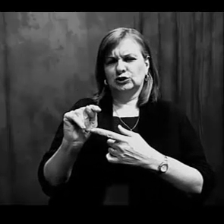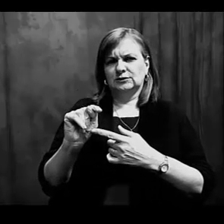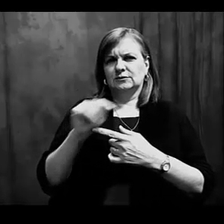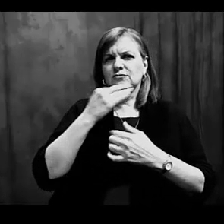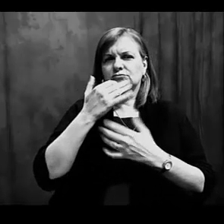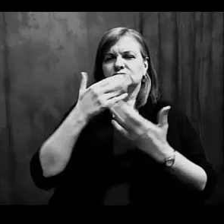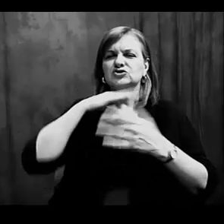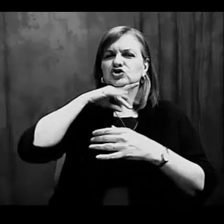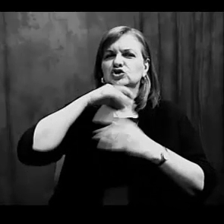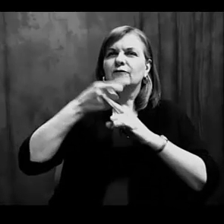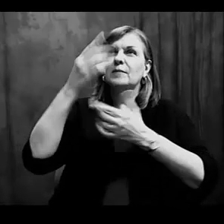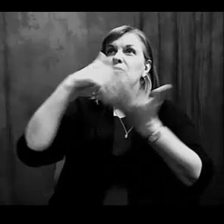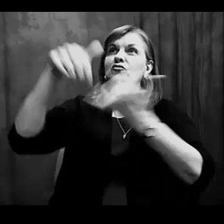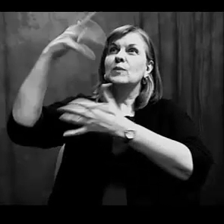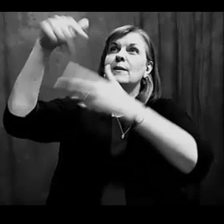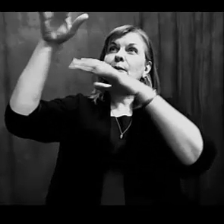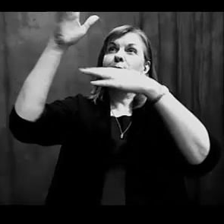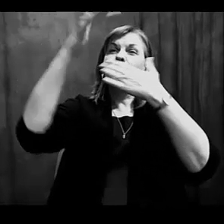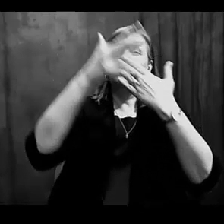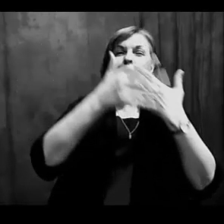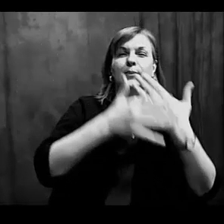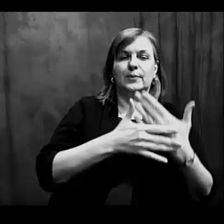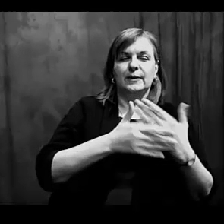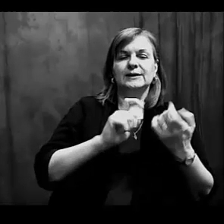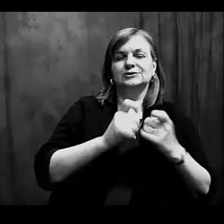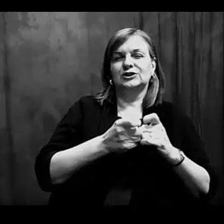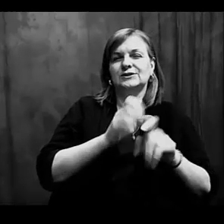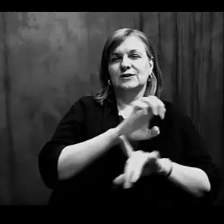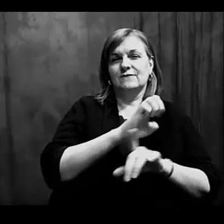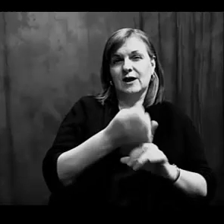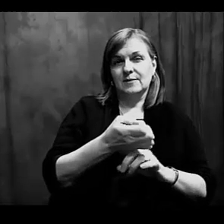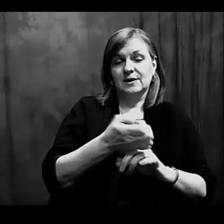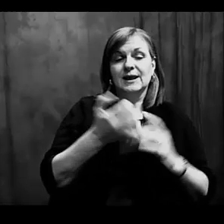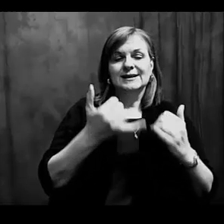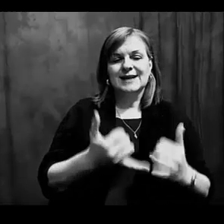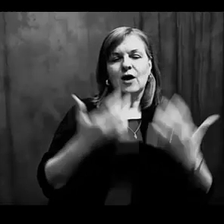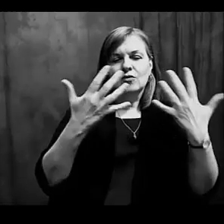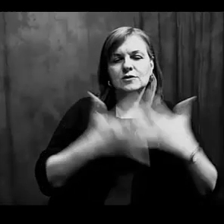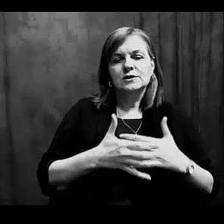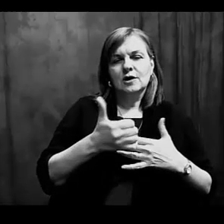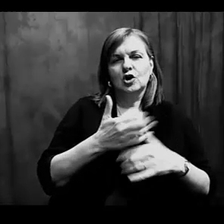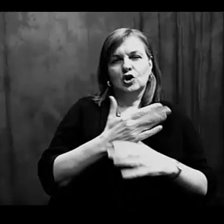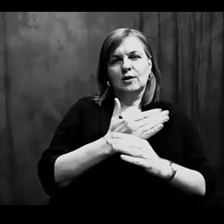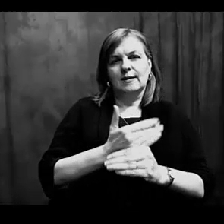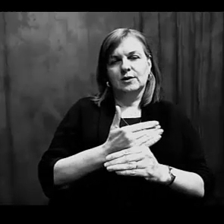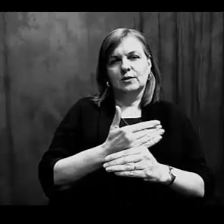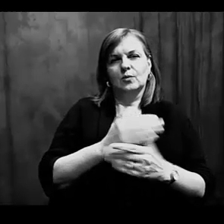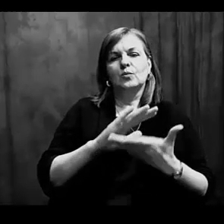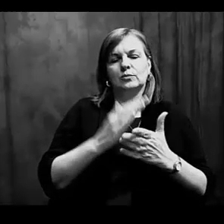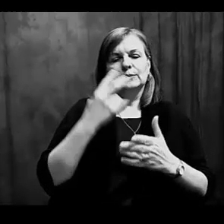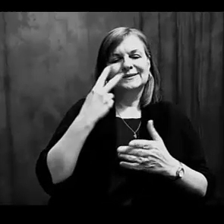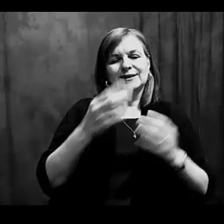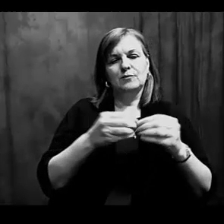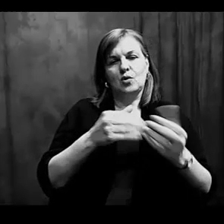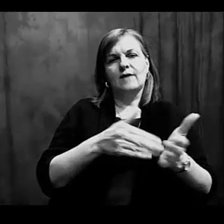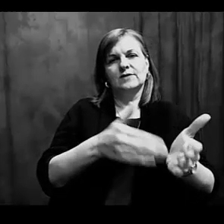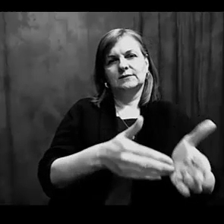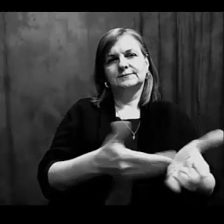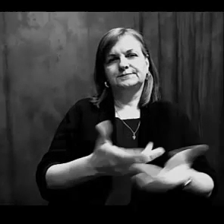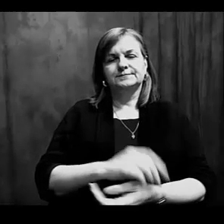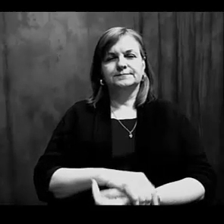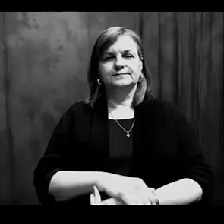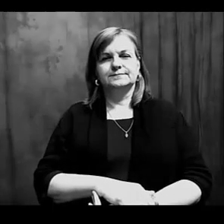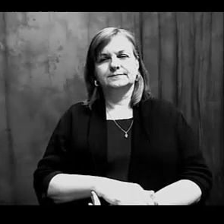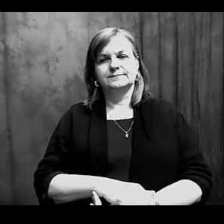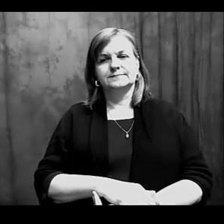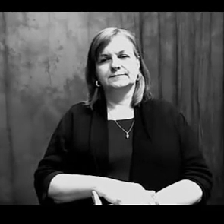has actually changed the environment for these moths -- now the other color pattern will become more prevalent